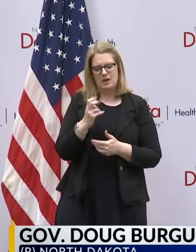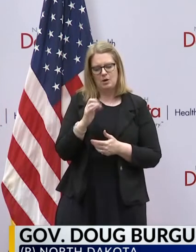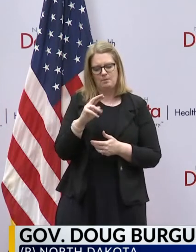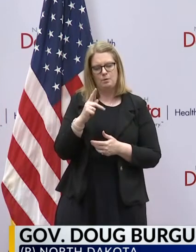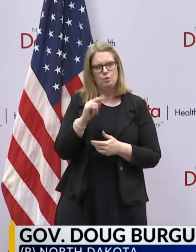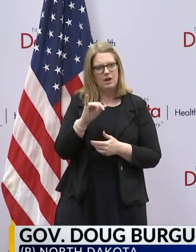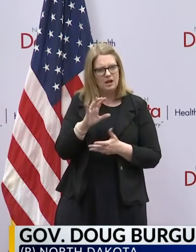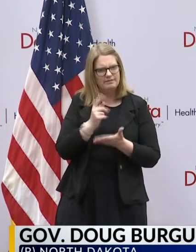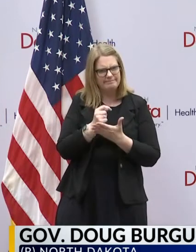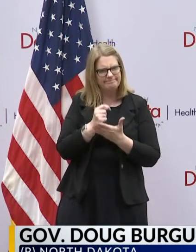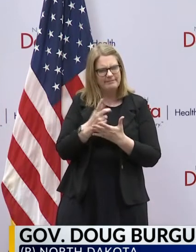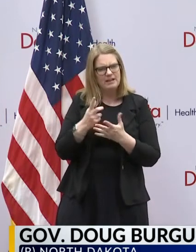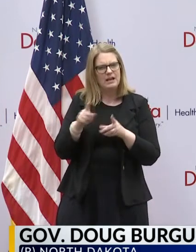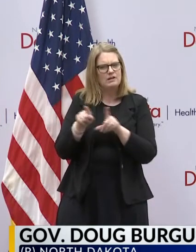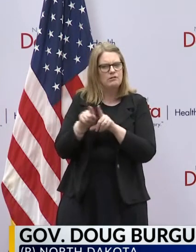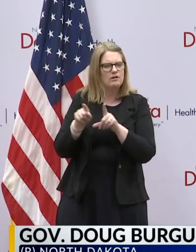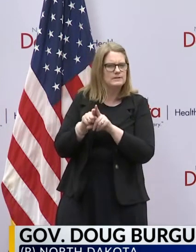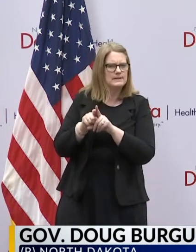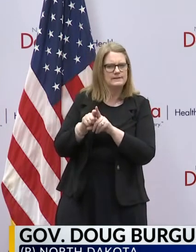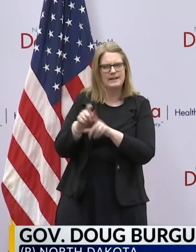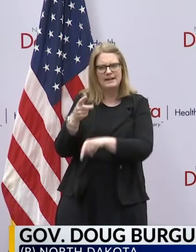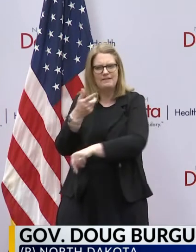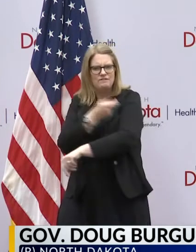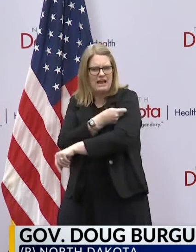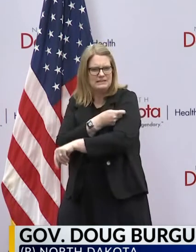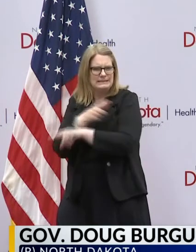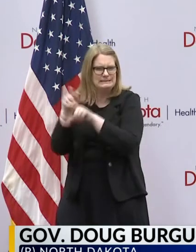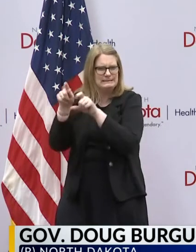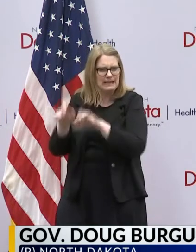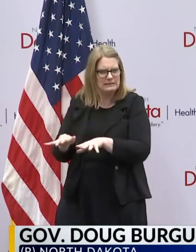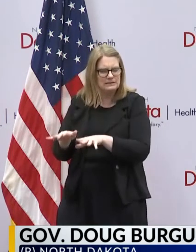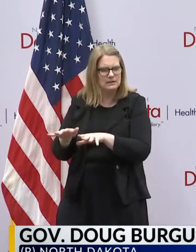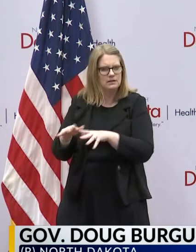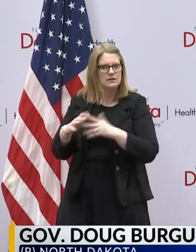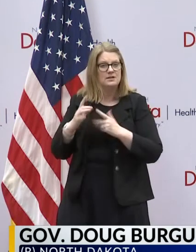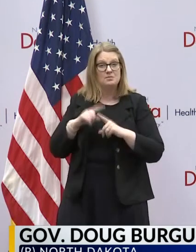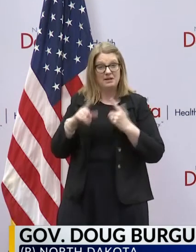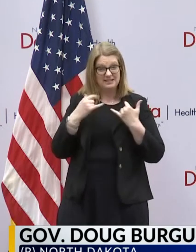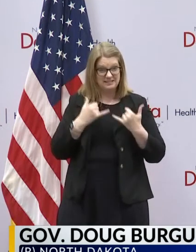ADVANCEMENTS ARE BEING MADE THIS WEEK THERAPEUTIC AND IN SIGNIFICANT MILESTONES IN TERMS